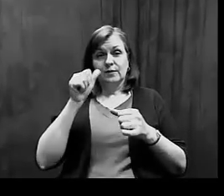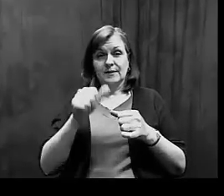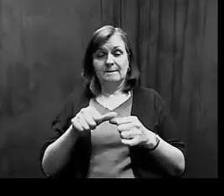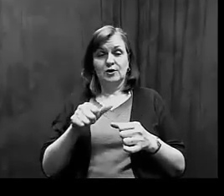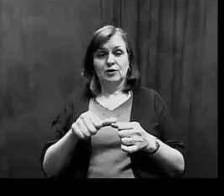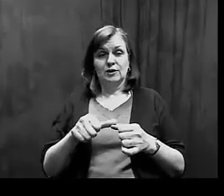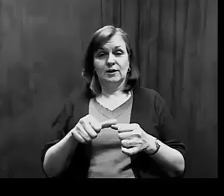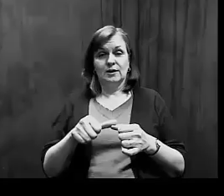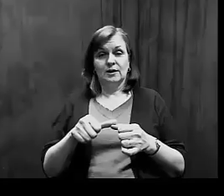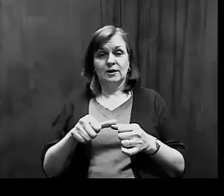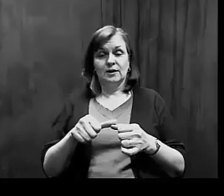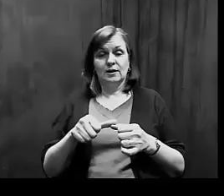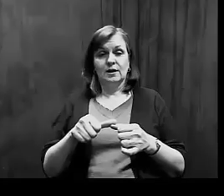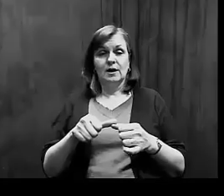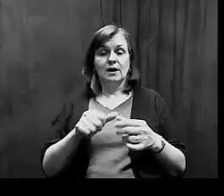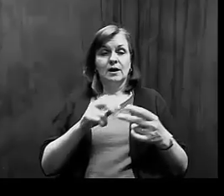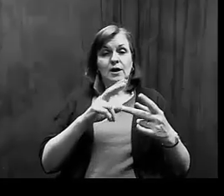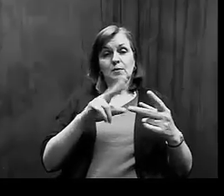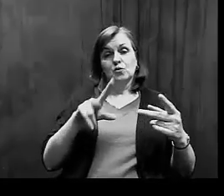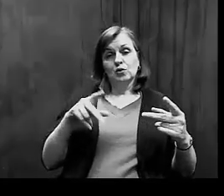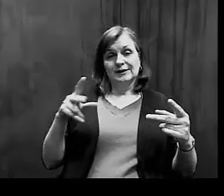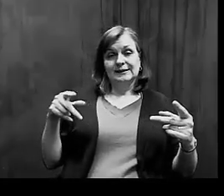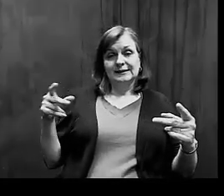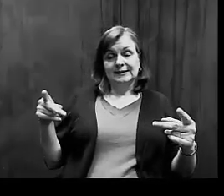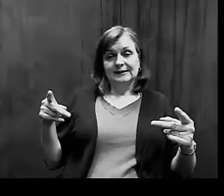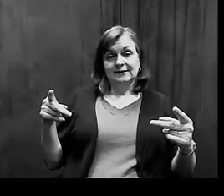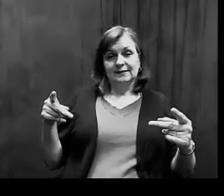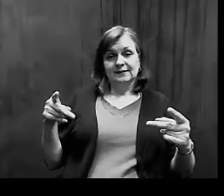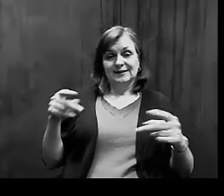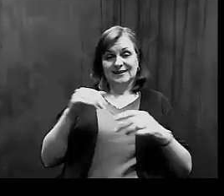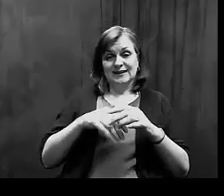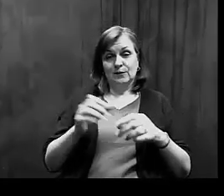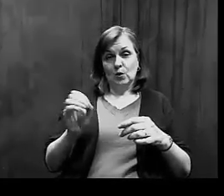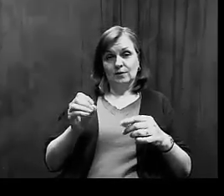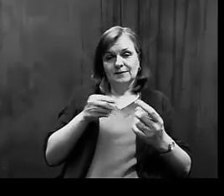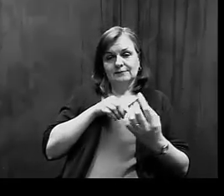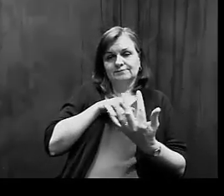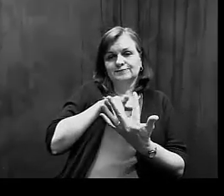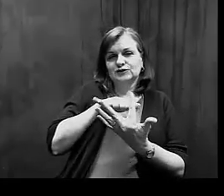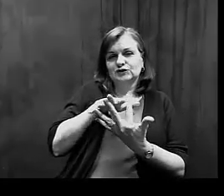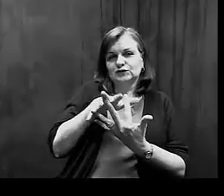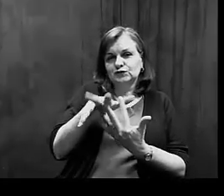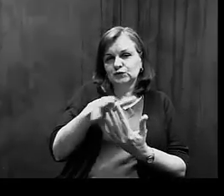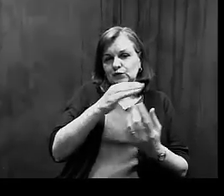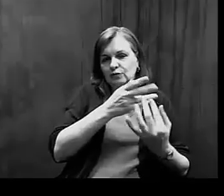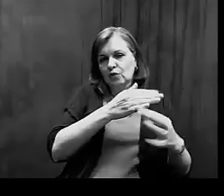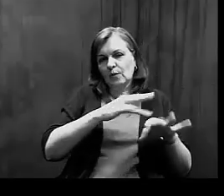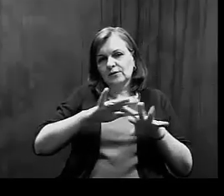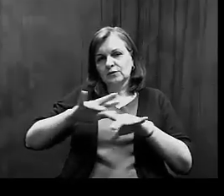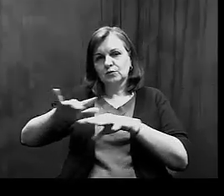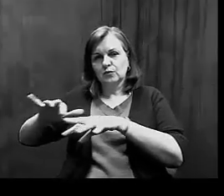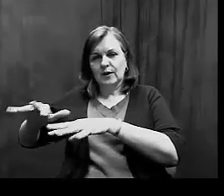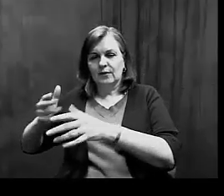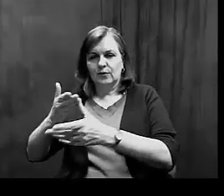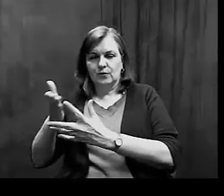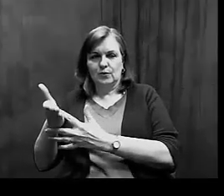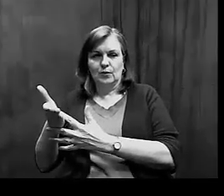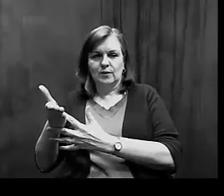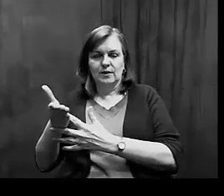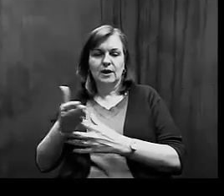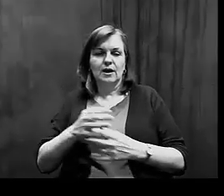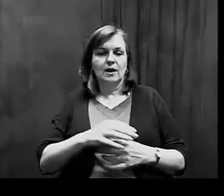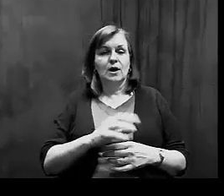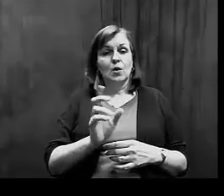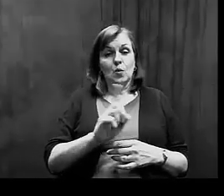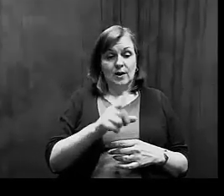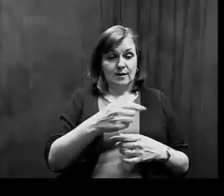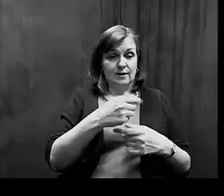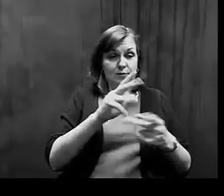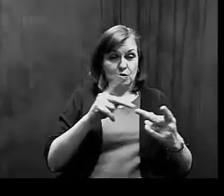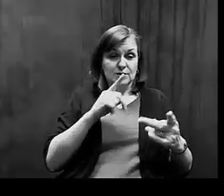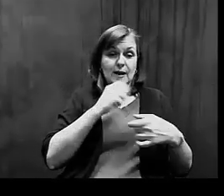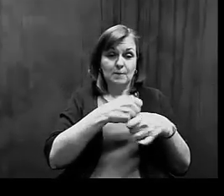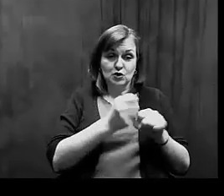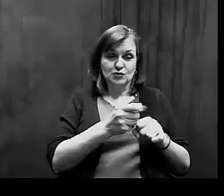well you gotta remember that proteins defuse through an organism through cells and they're going to be in highest concentration where they